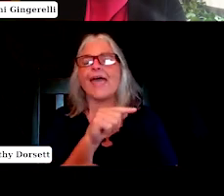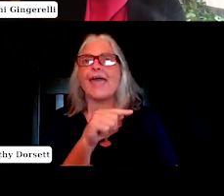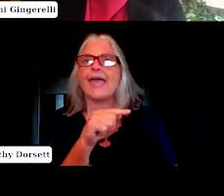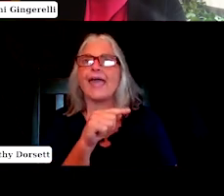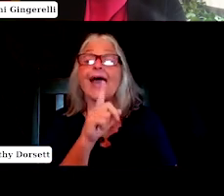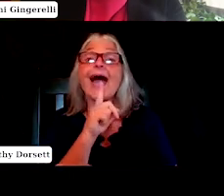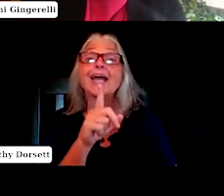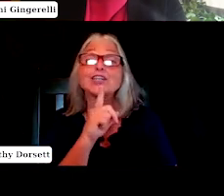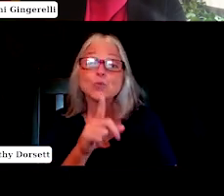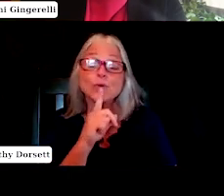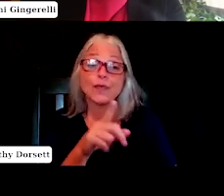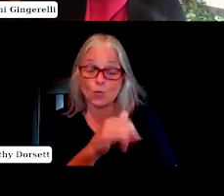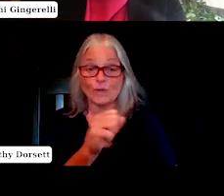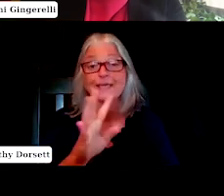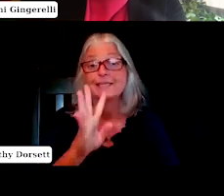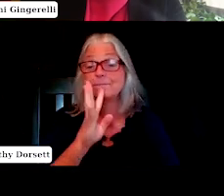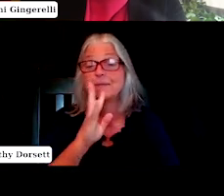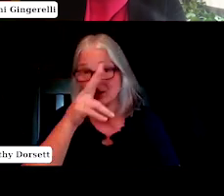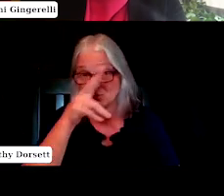Actually, we're speaking poorly about Joshua.